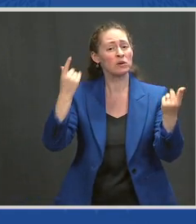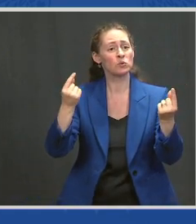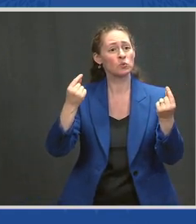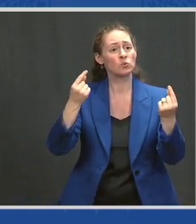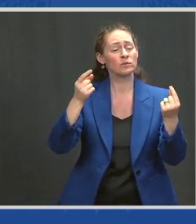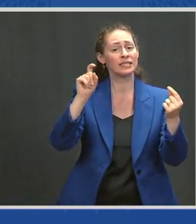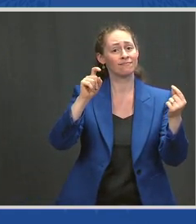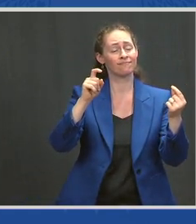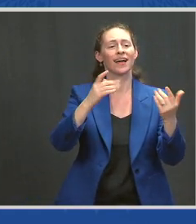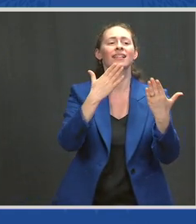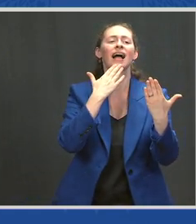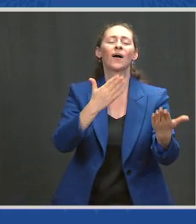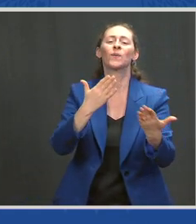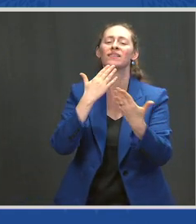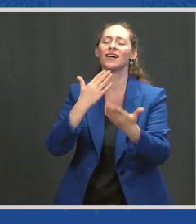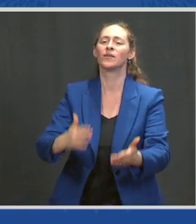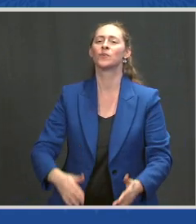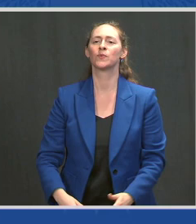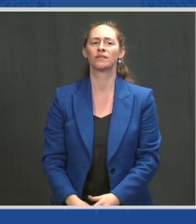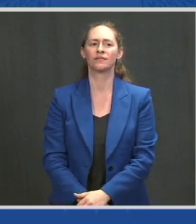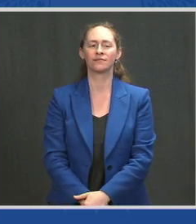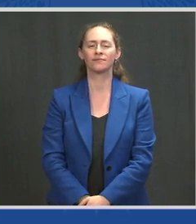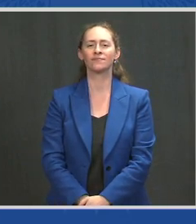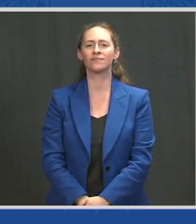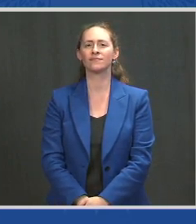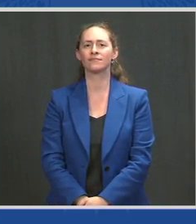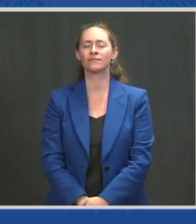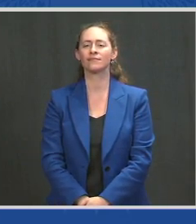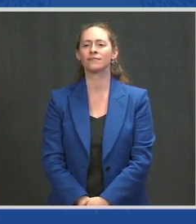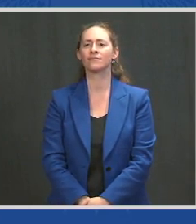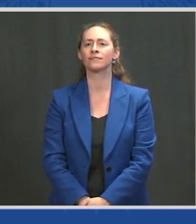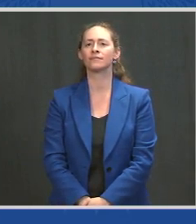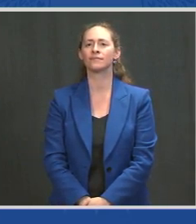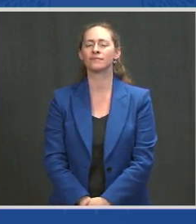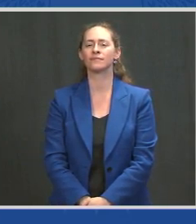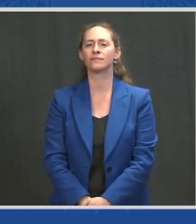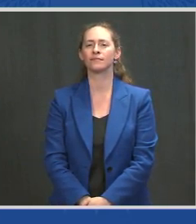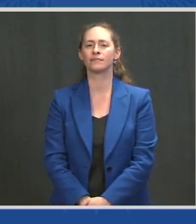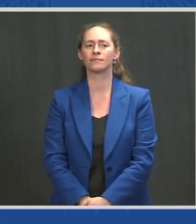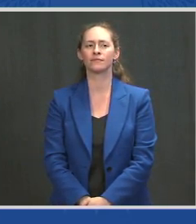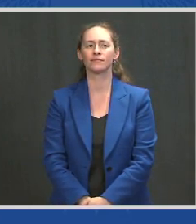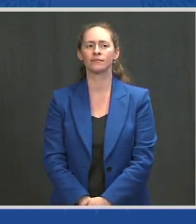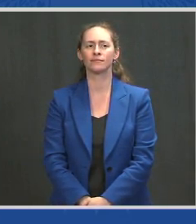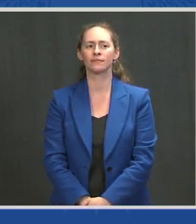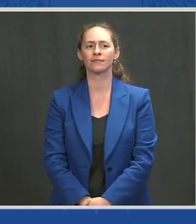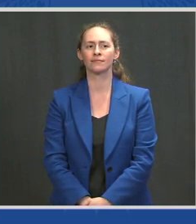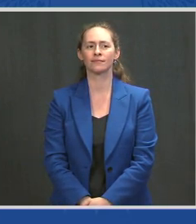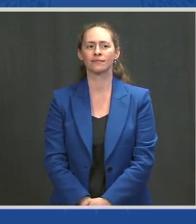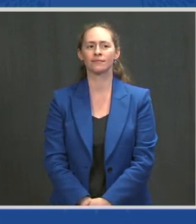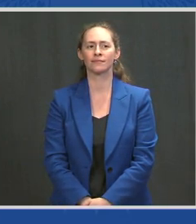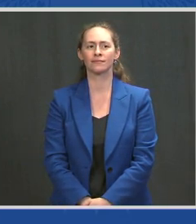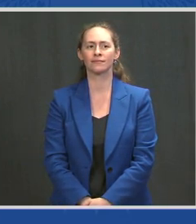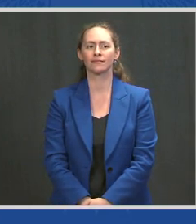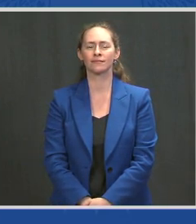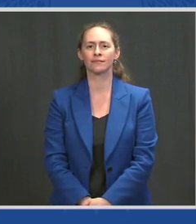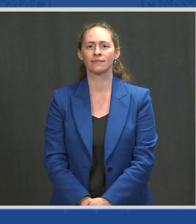The Press: (Cross-talk) The President: The families of